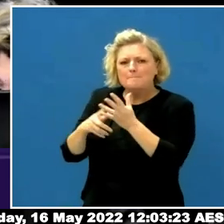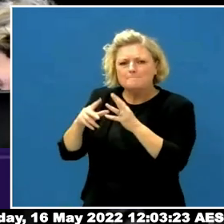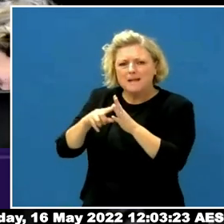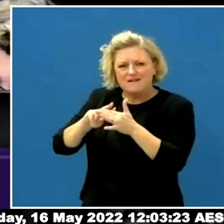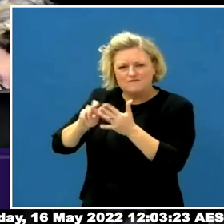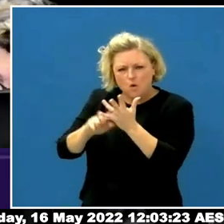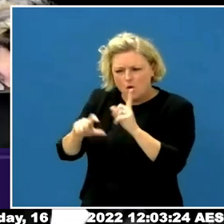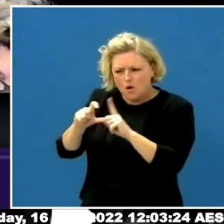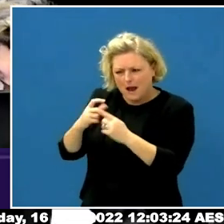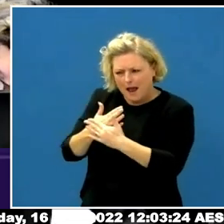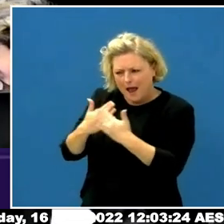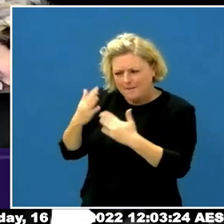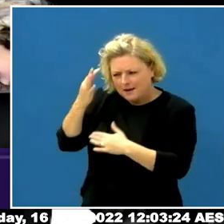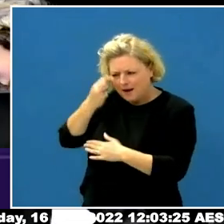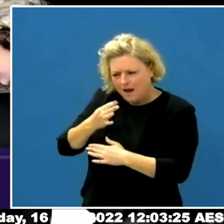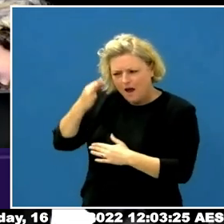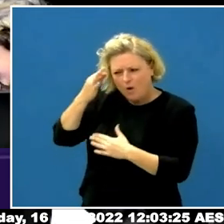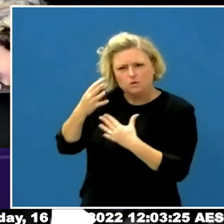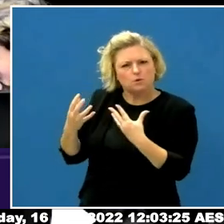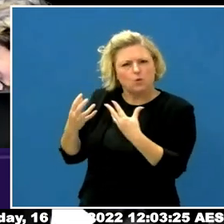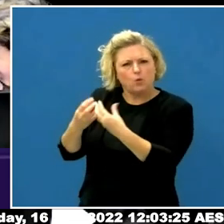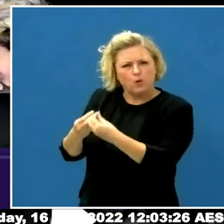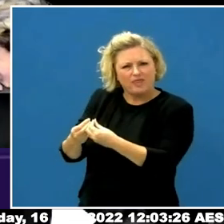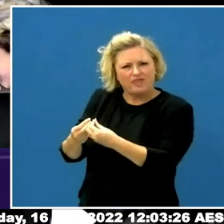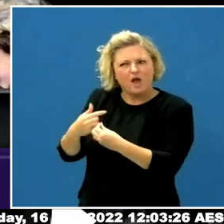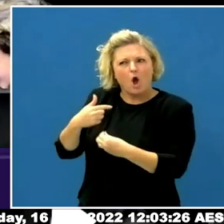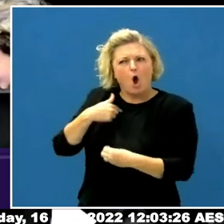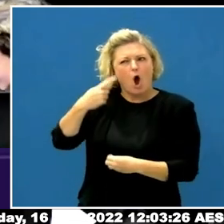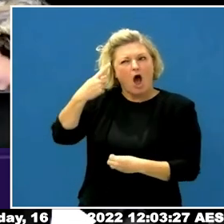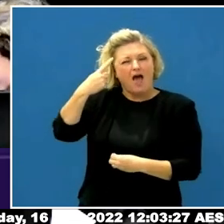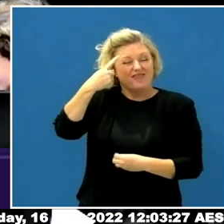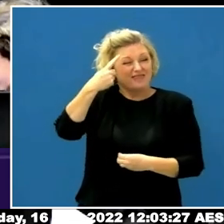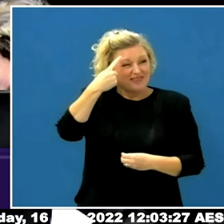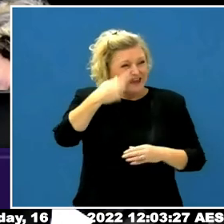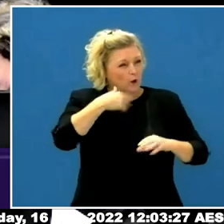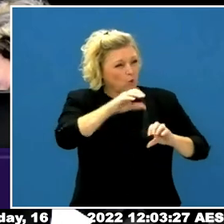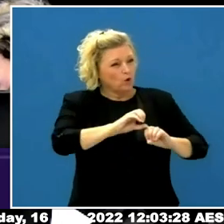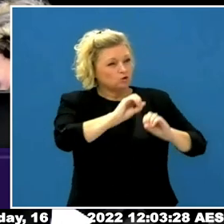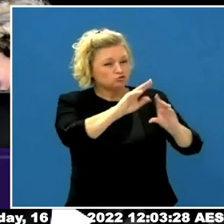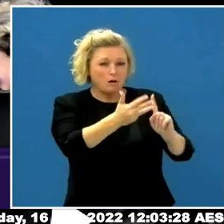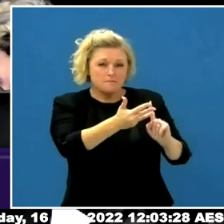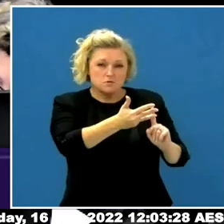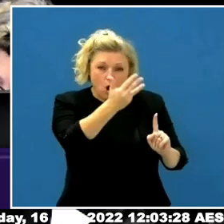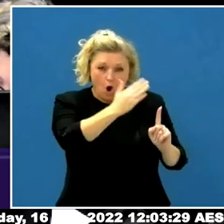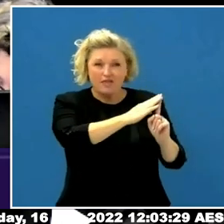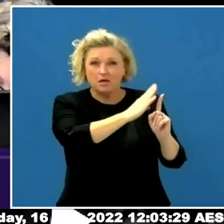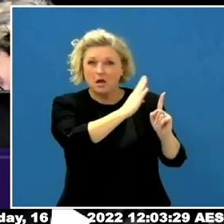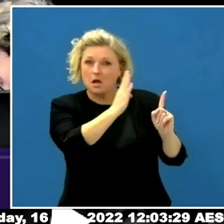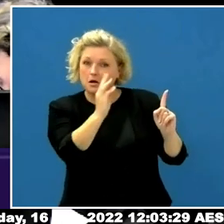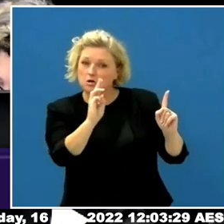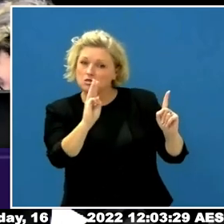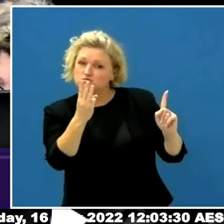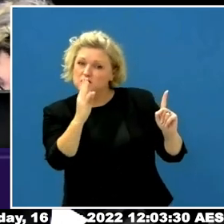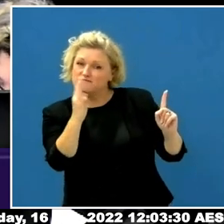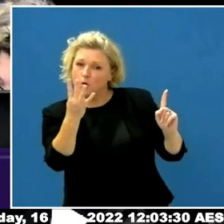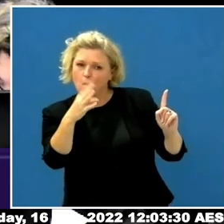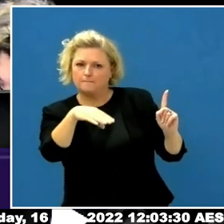I think we dropped him off about 9 and picked him back up 3 or 4 o'clock. This is at the Minchinbury office?